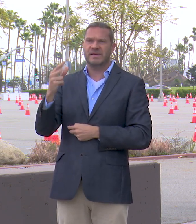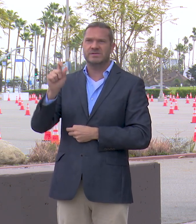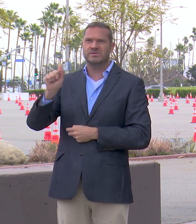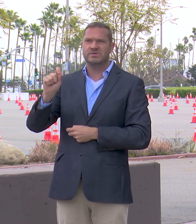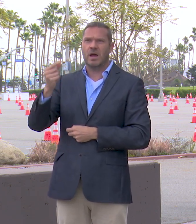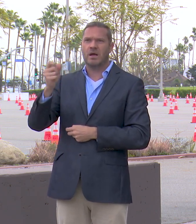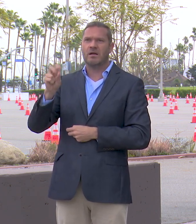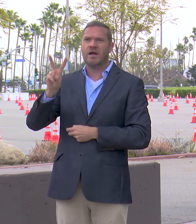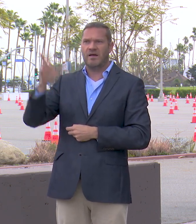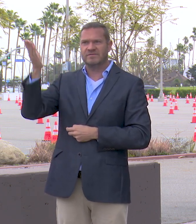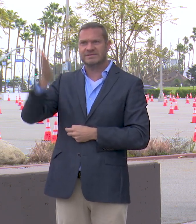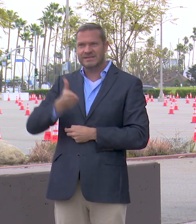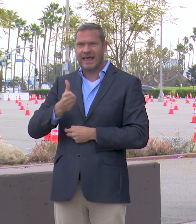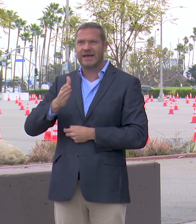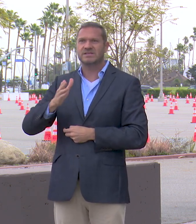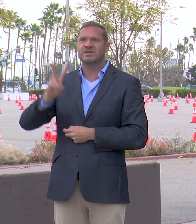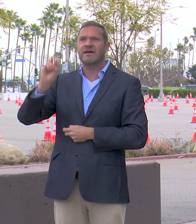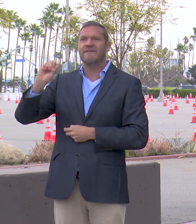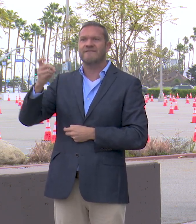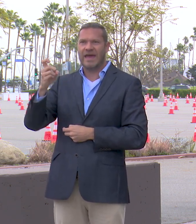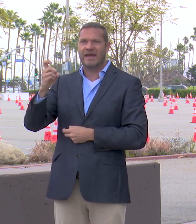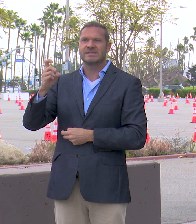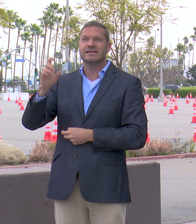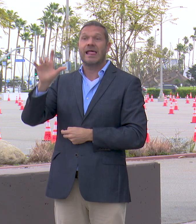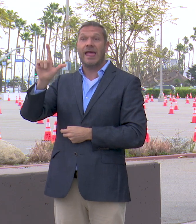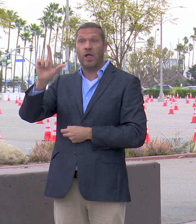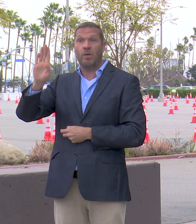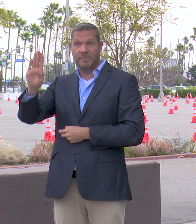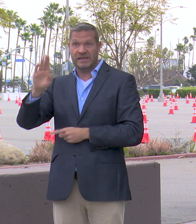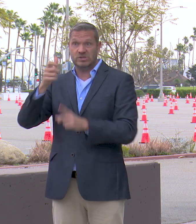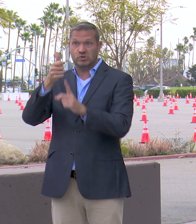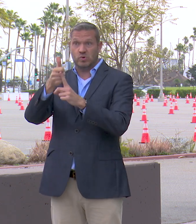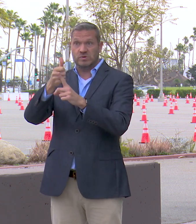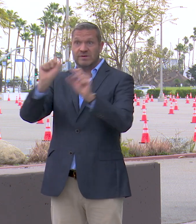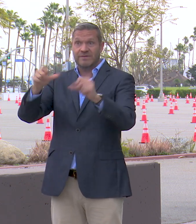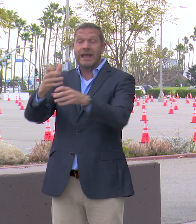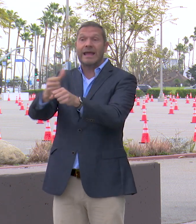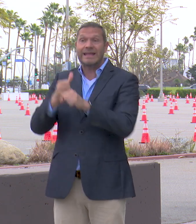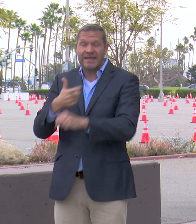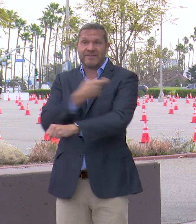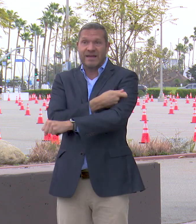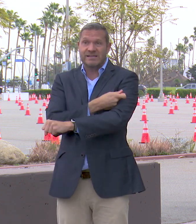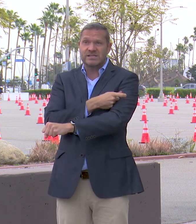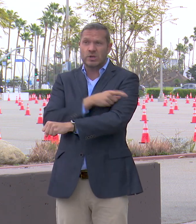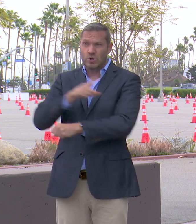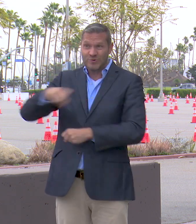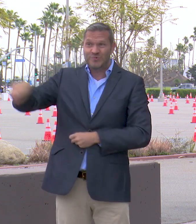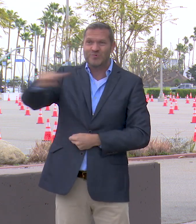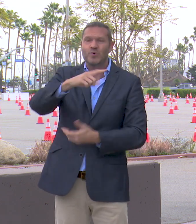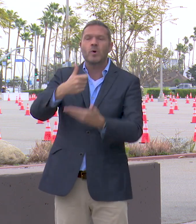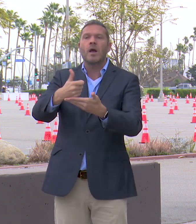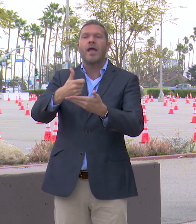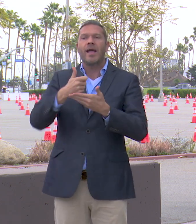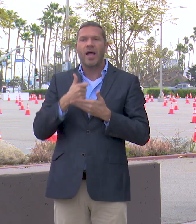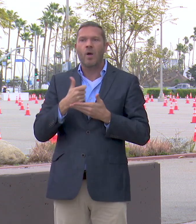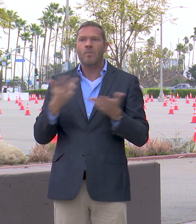get the COVID-19 vaccine when it's your turn. You're helping us beat COVID-19.